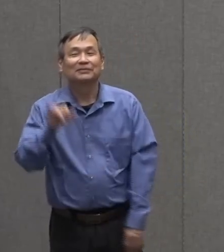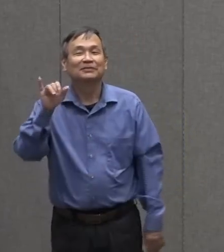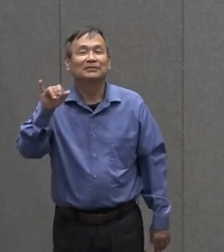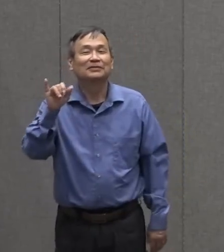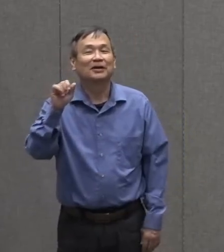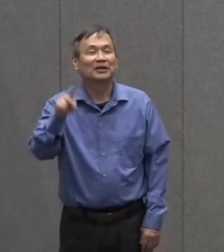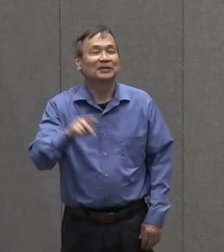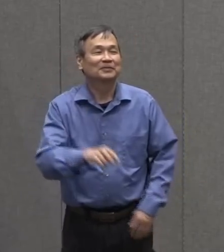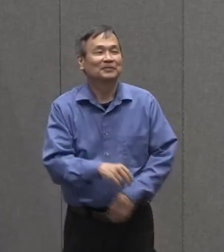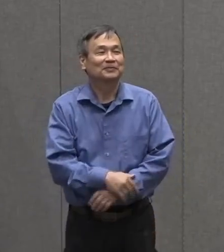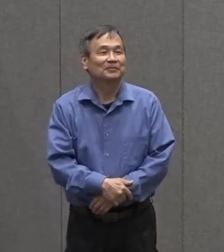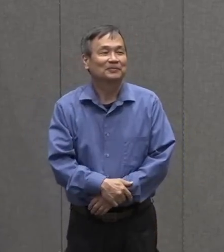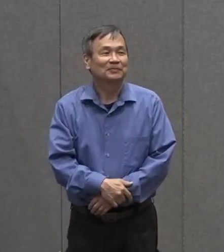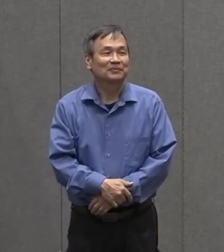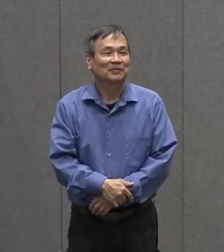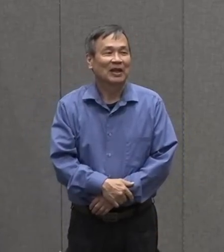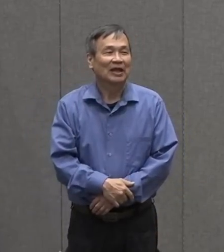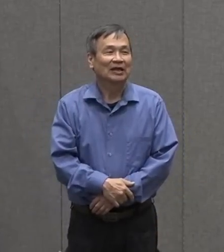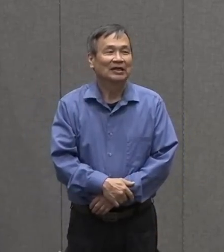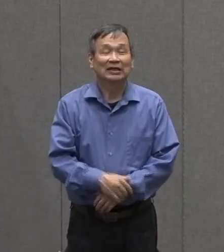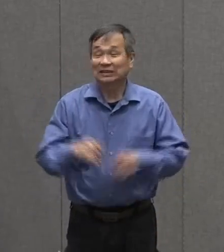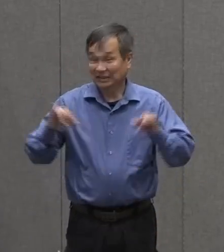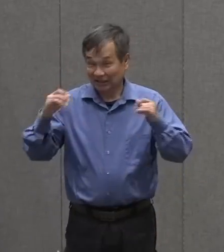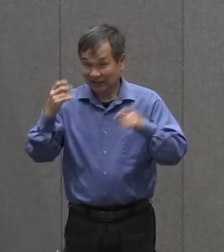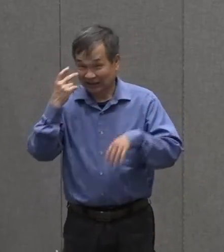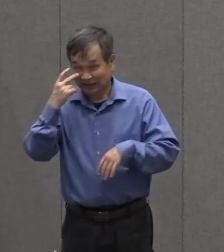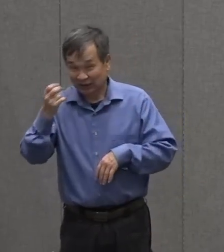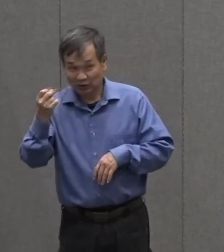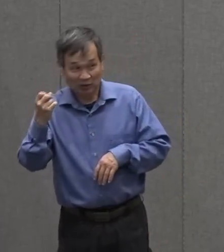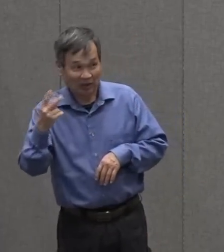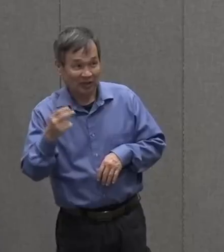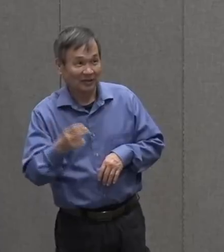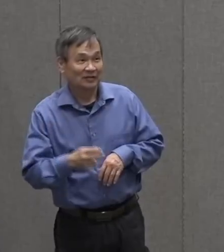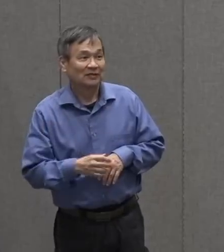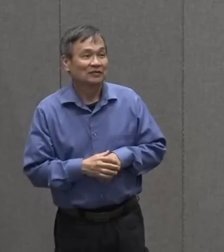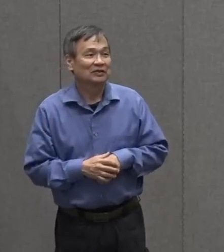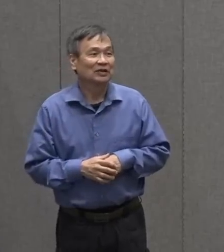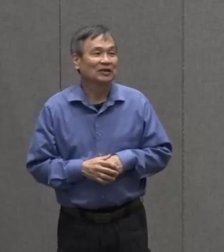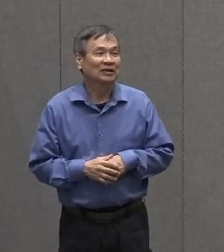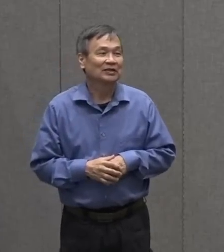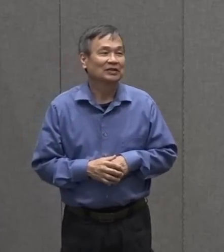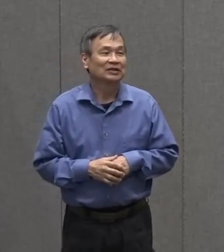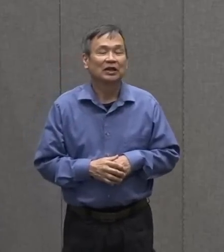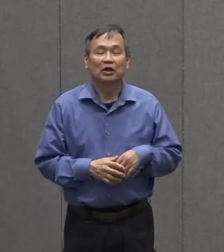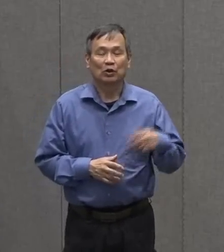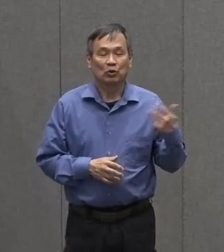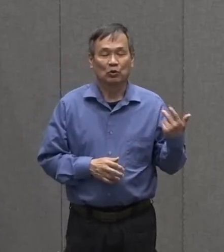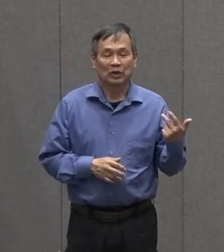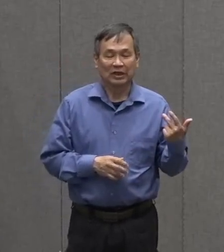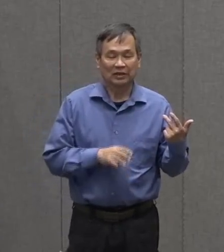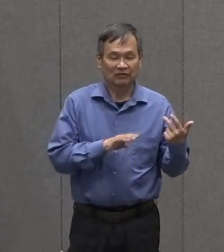Well, I still see my 12 there and I could go down diagonally. So let me try three times four